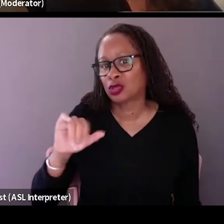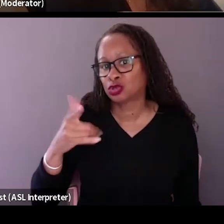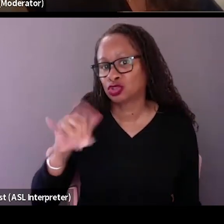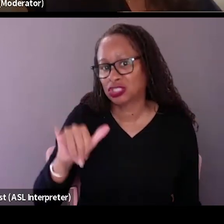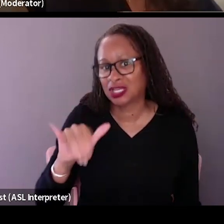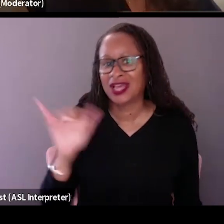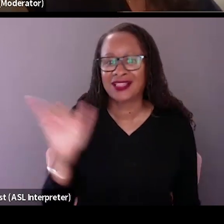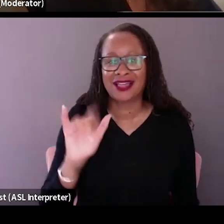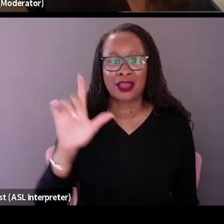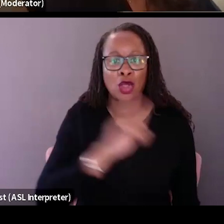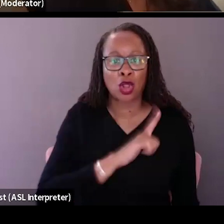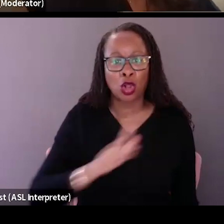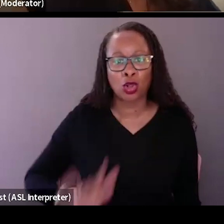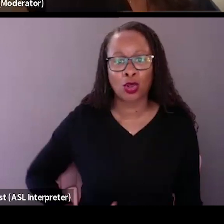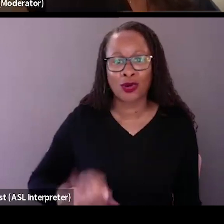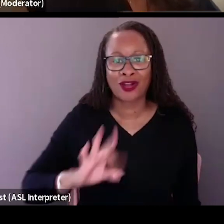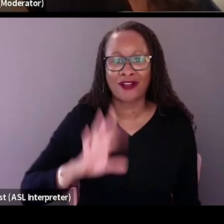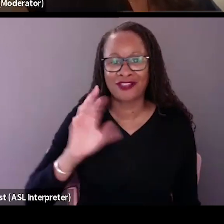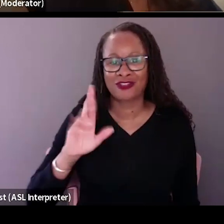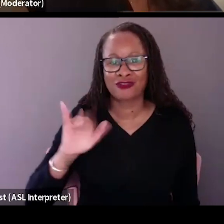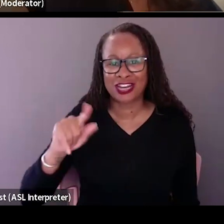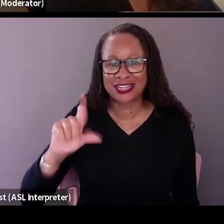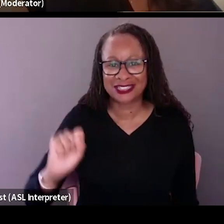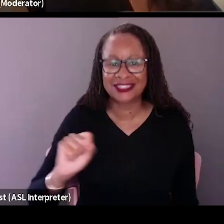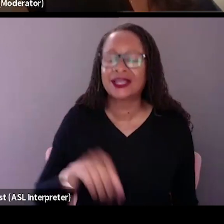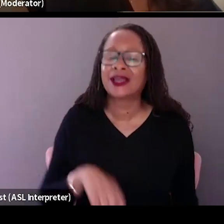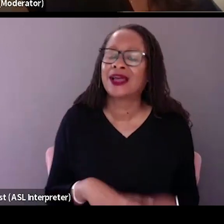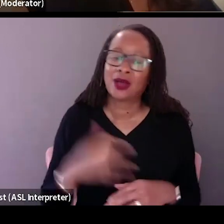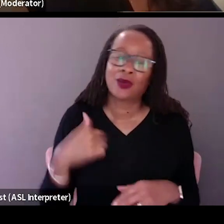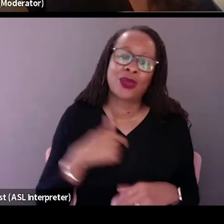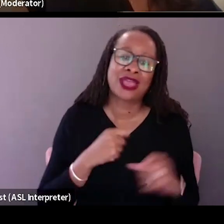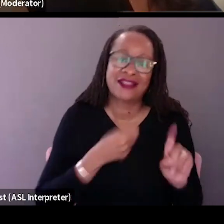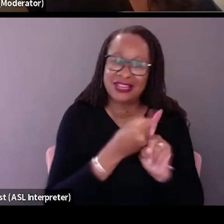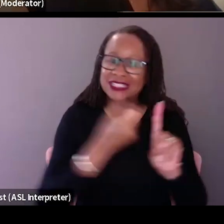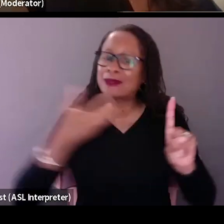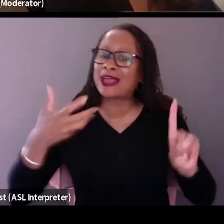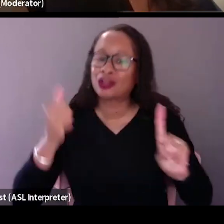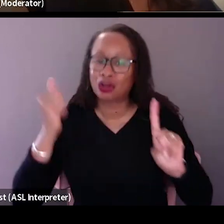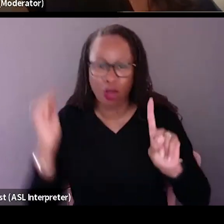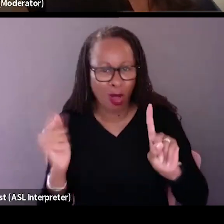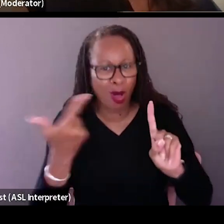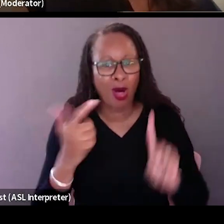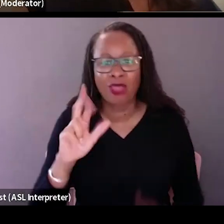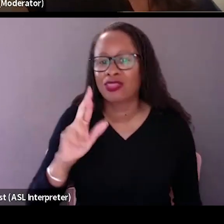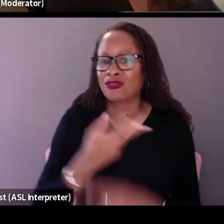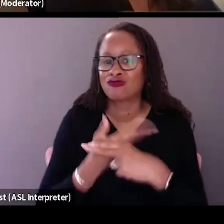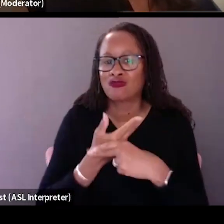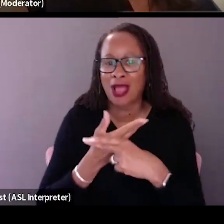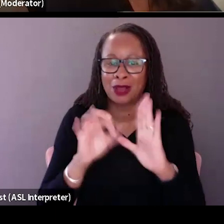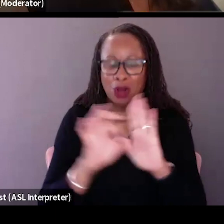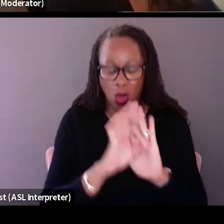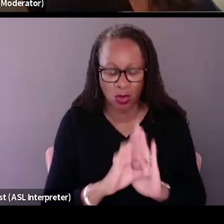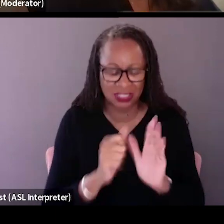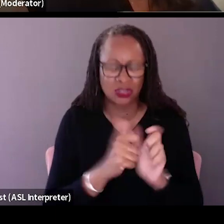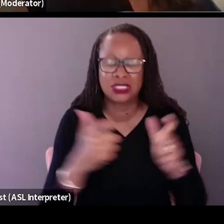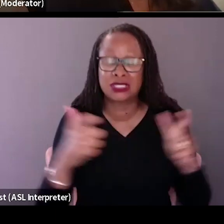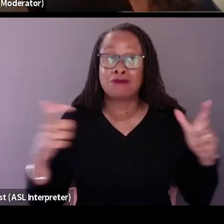we definitely would have expanded all the rabbit holes into like these intense tunnels of revelation,